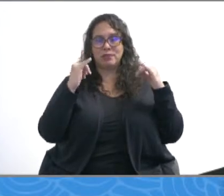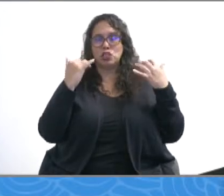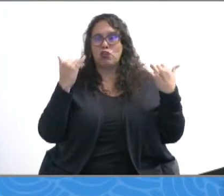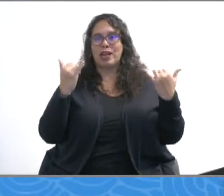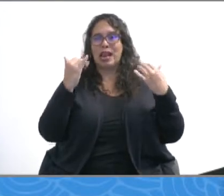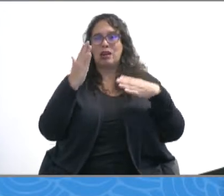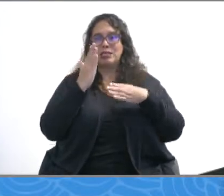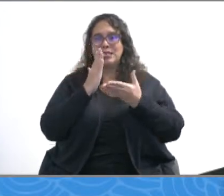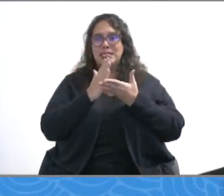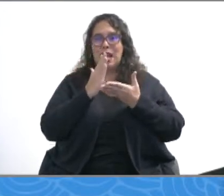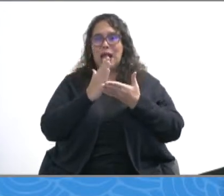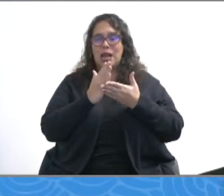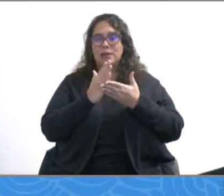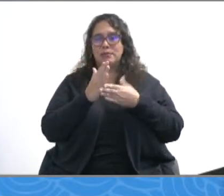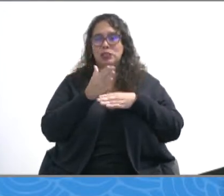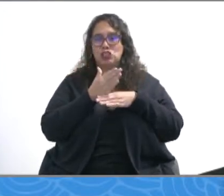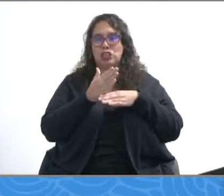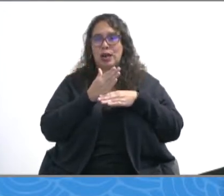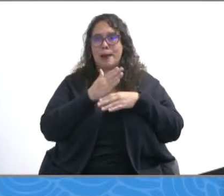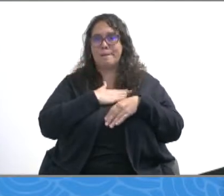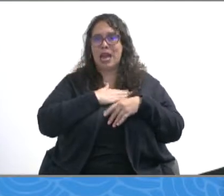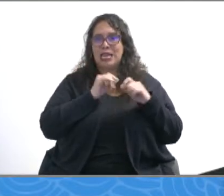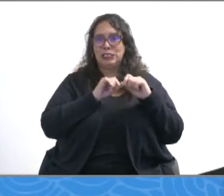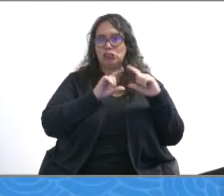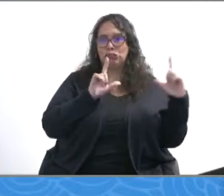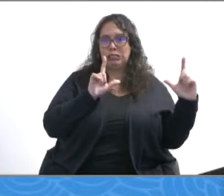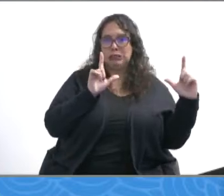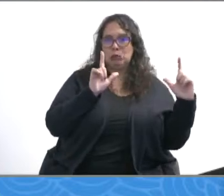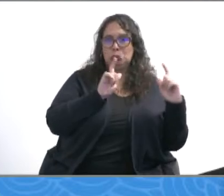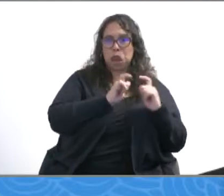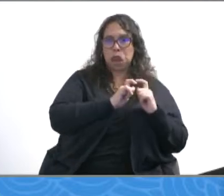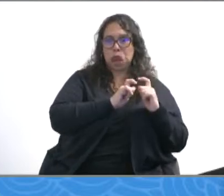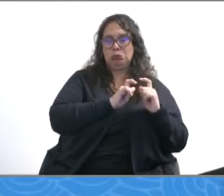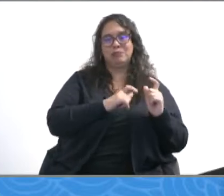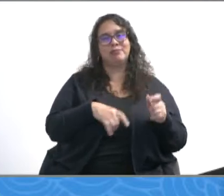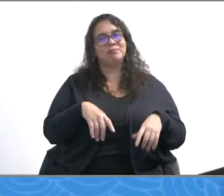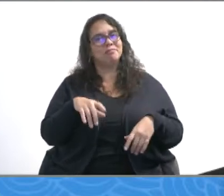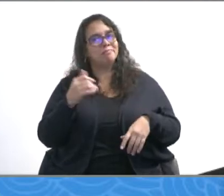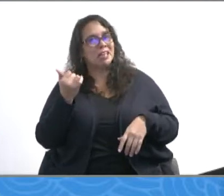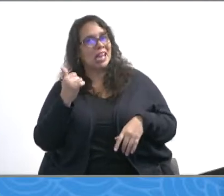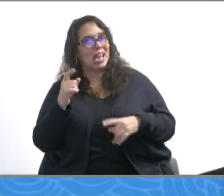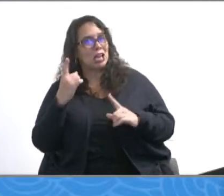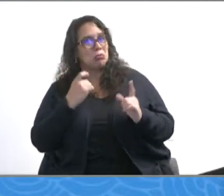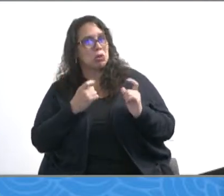and see if there are any questions from any of our participants.